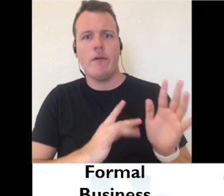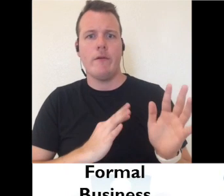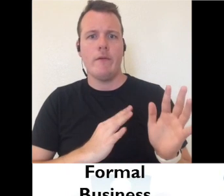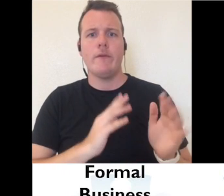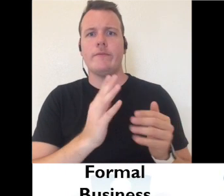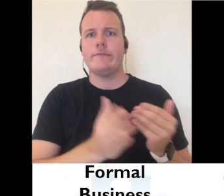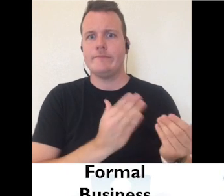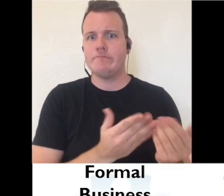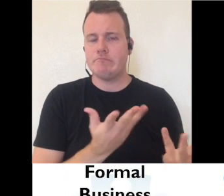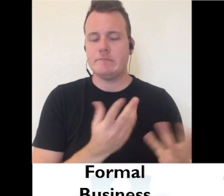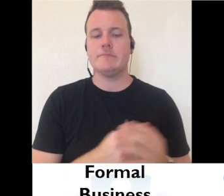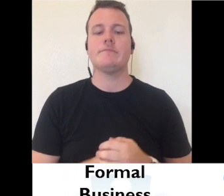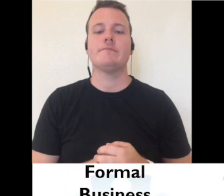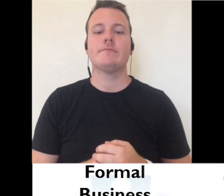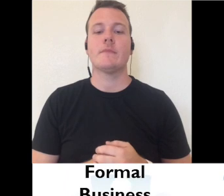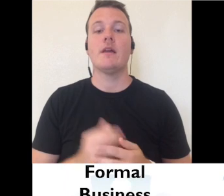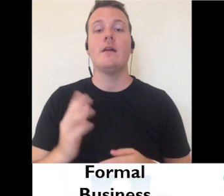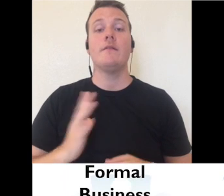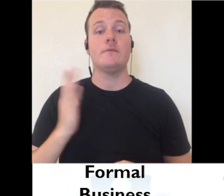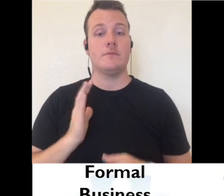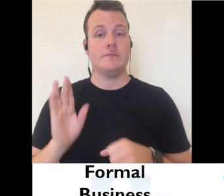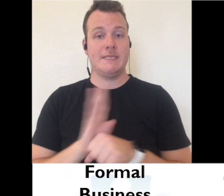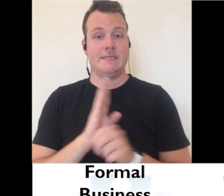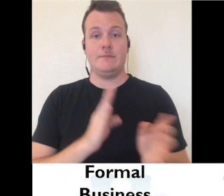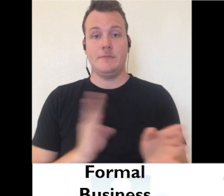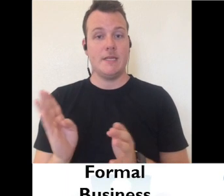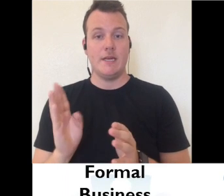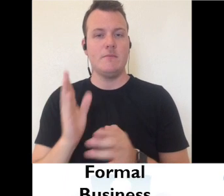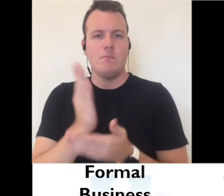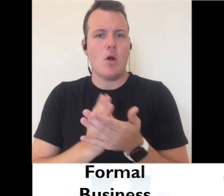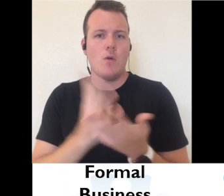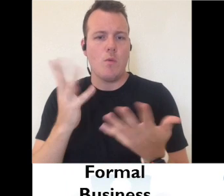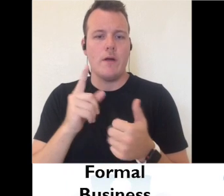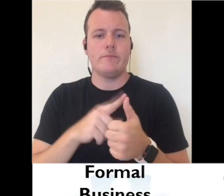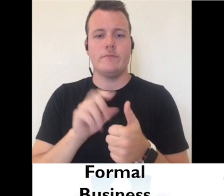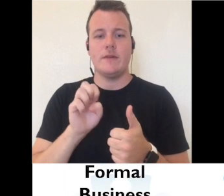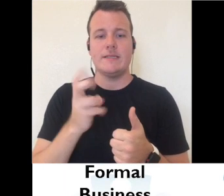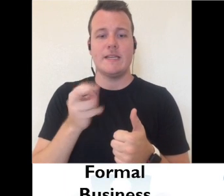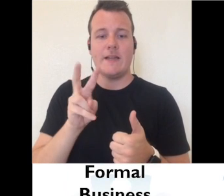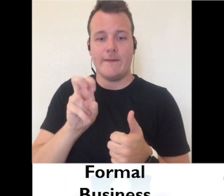mission and vision statement, the practice overview the market assessment,